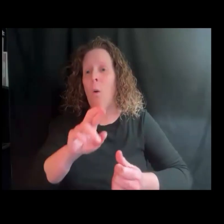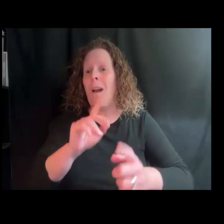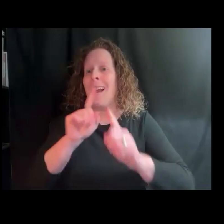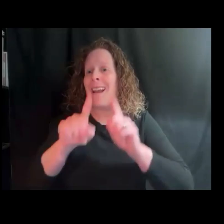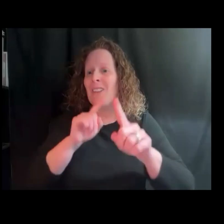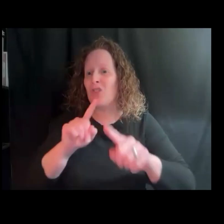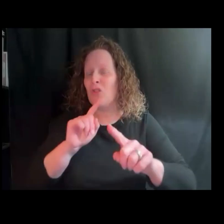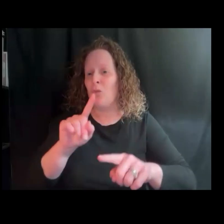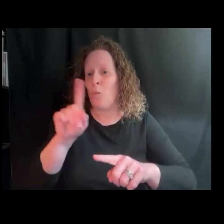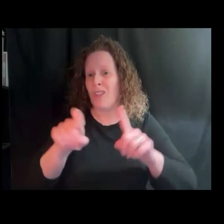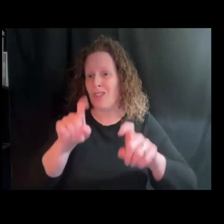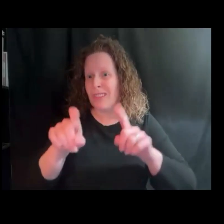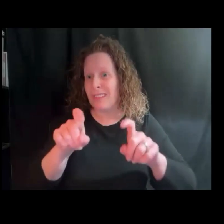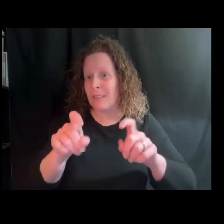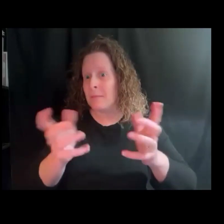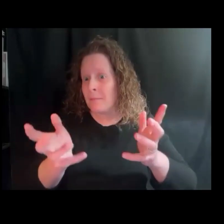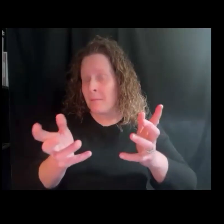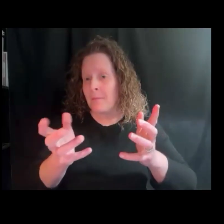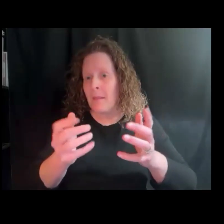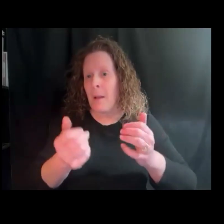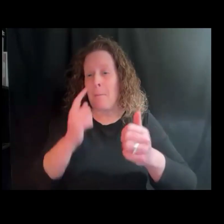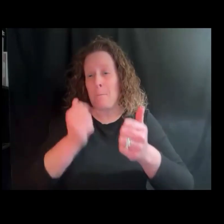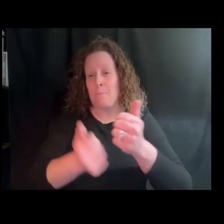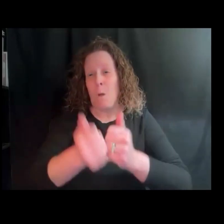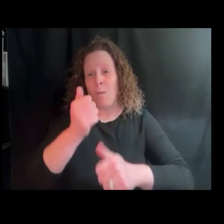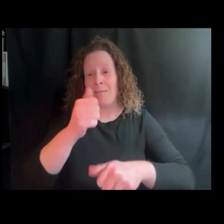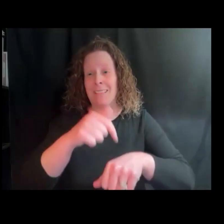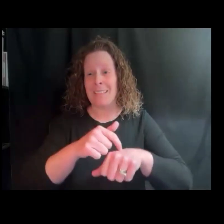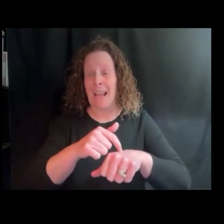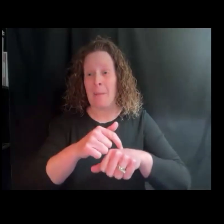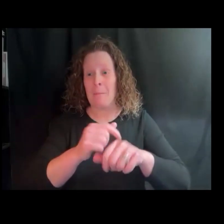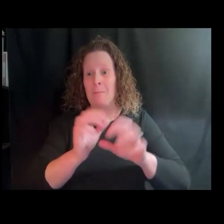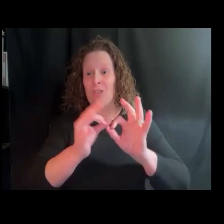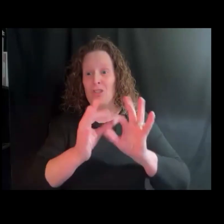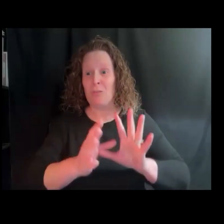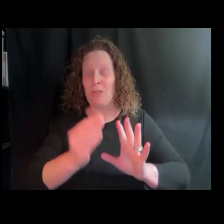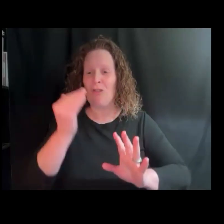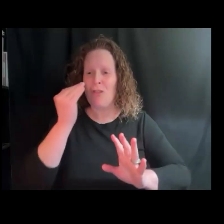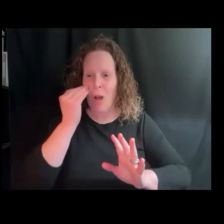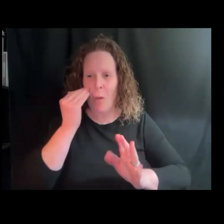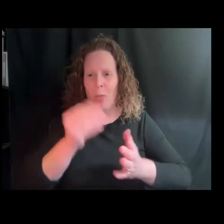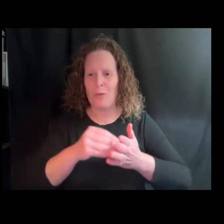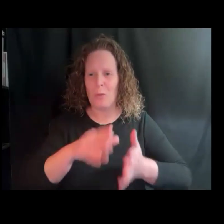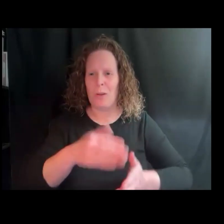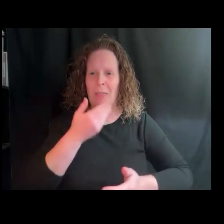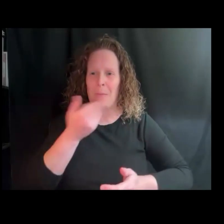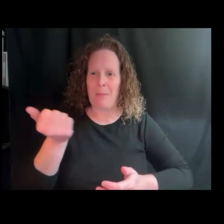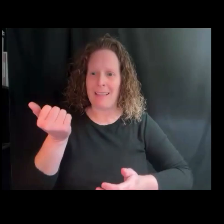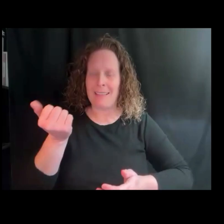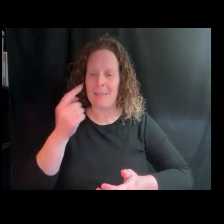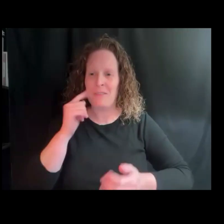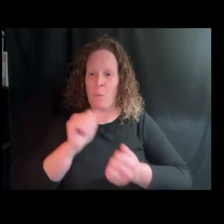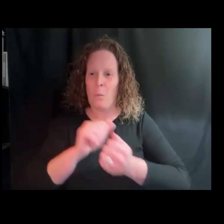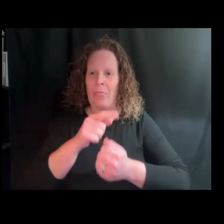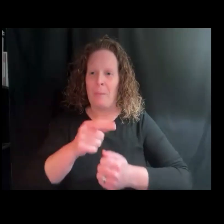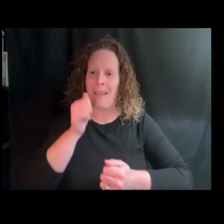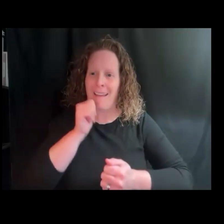to be in that meeting to deliver feedback to ask questions to hear what other people are saying.